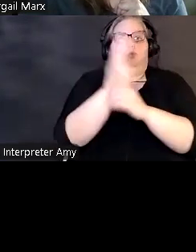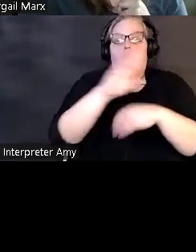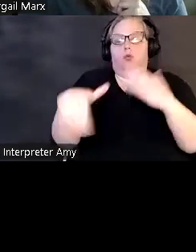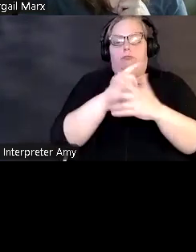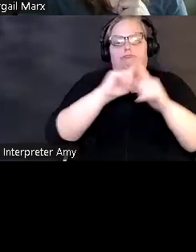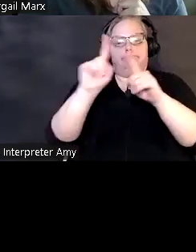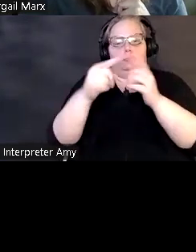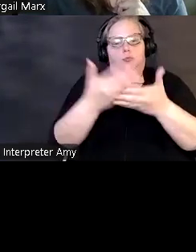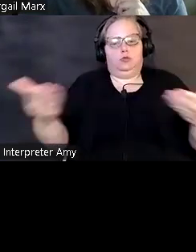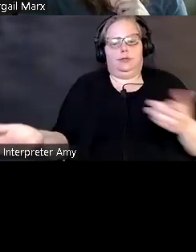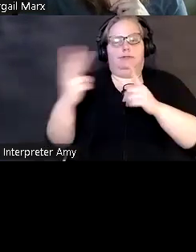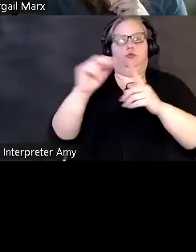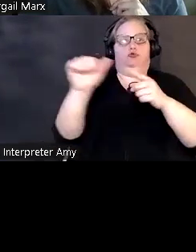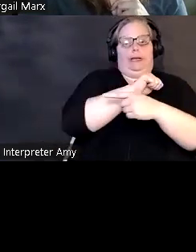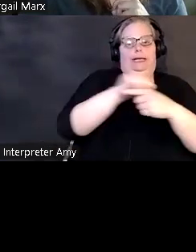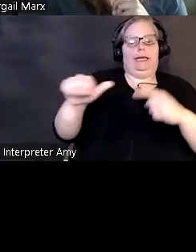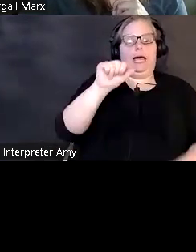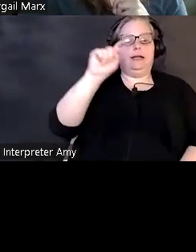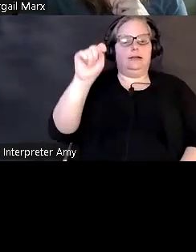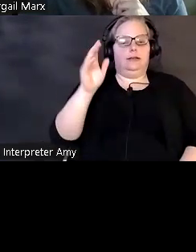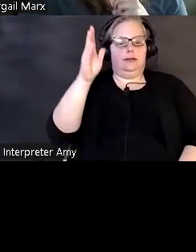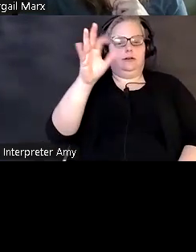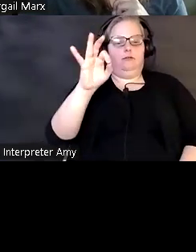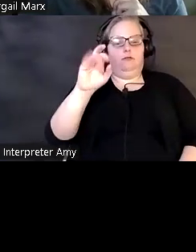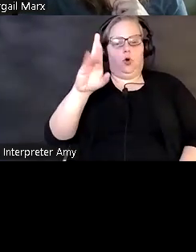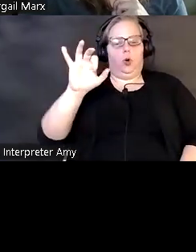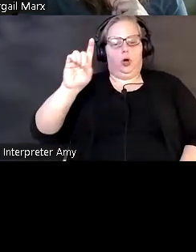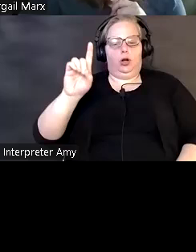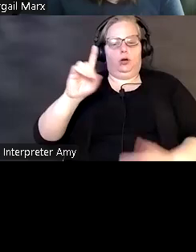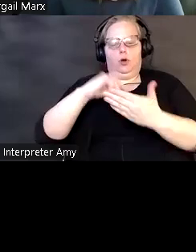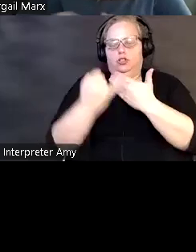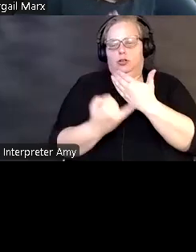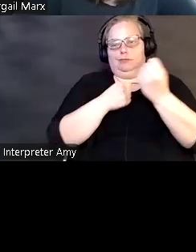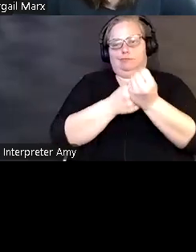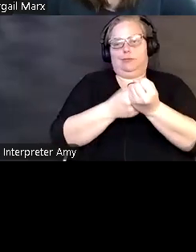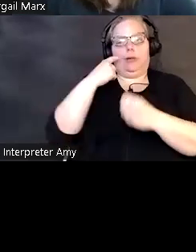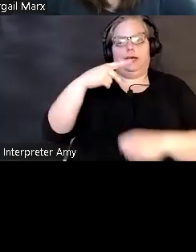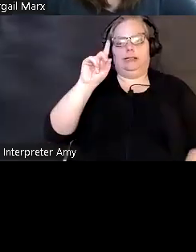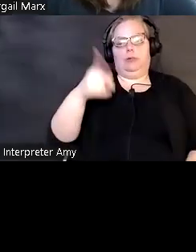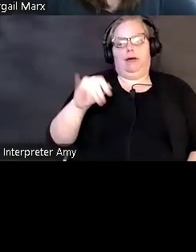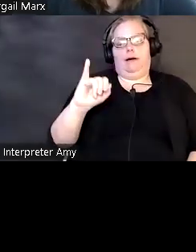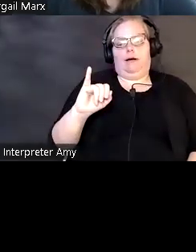The AT Forward project, although it's sponsored by the Department of public instruction or DPI,